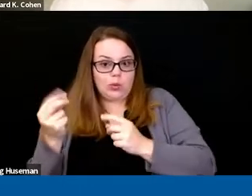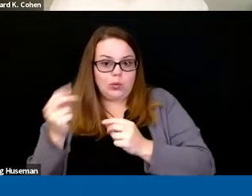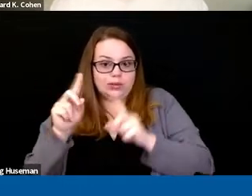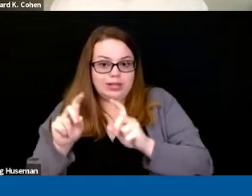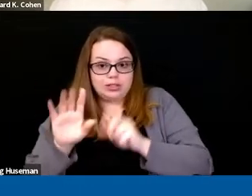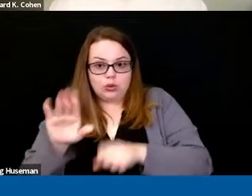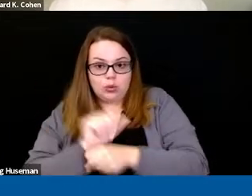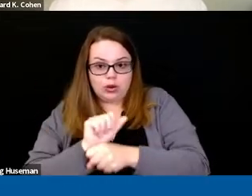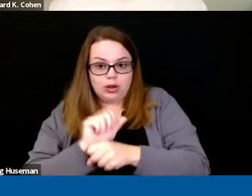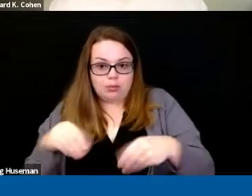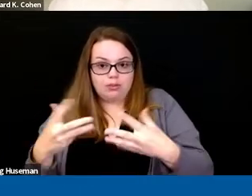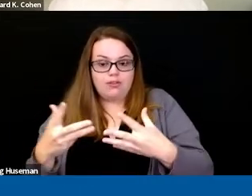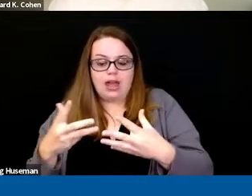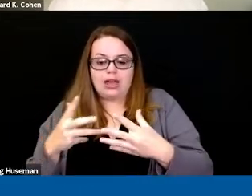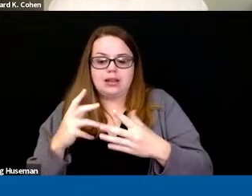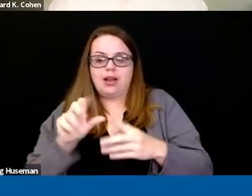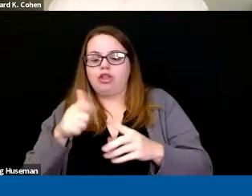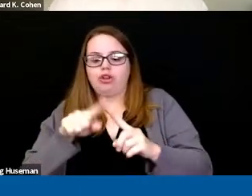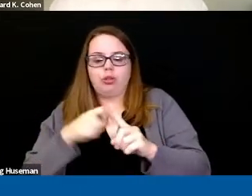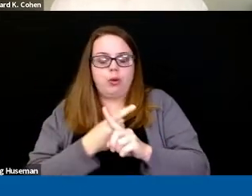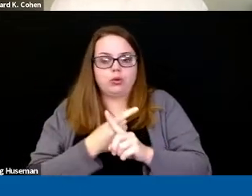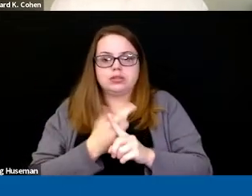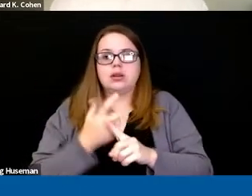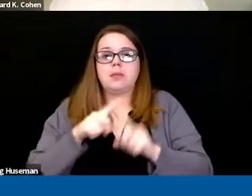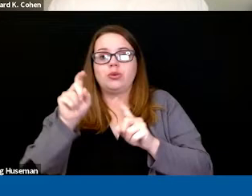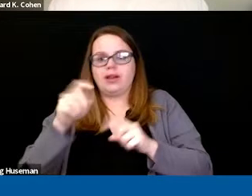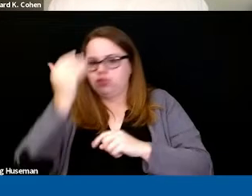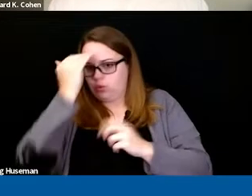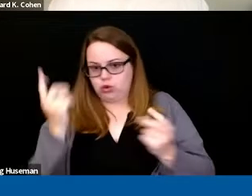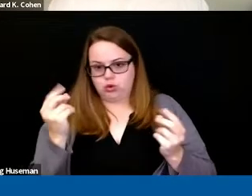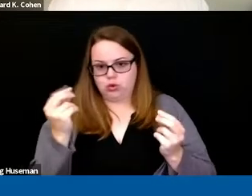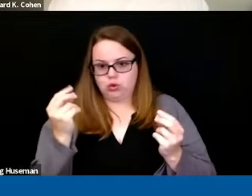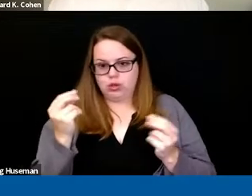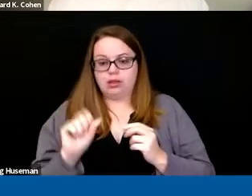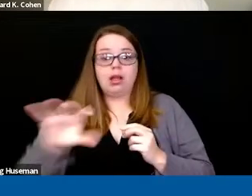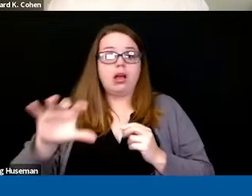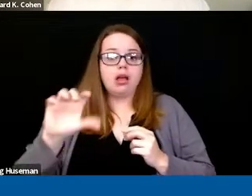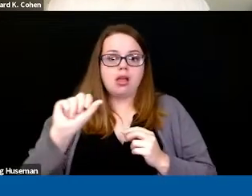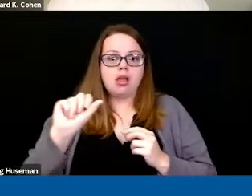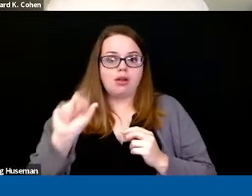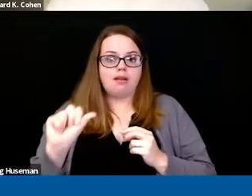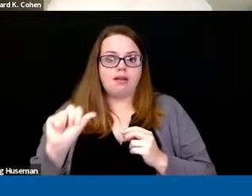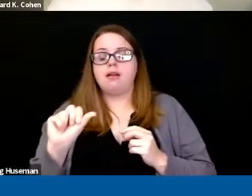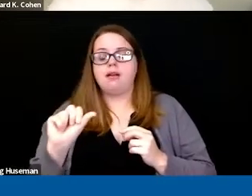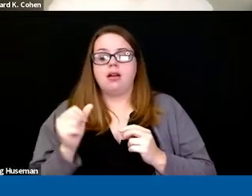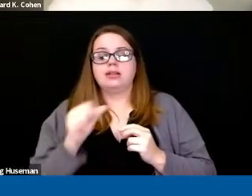and provide workarounds. But you have to know what you're doing. Throwing ARIA at a problem is not always the solution.